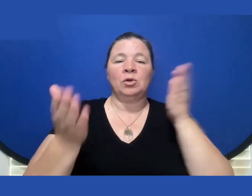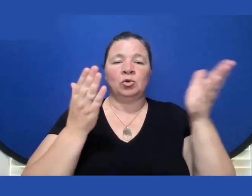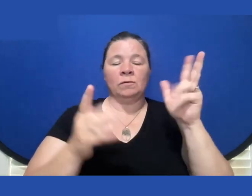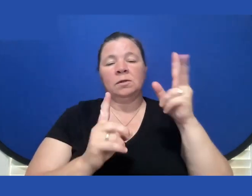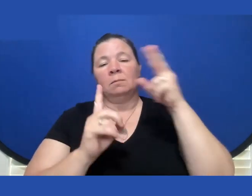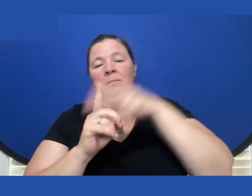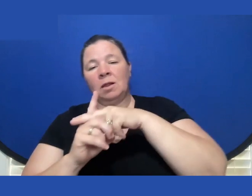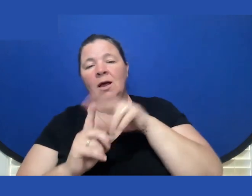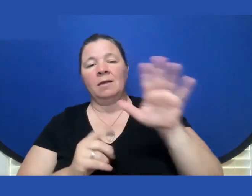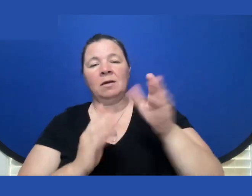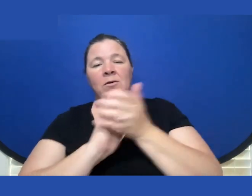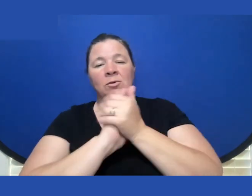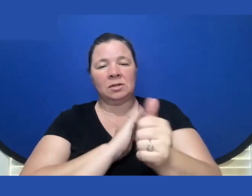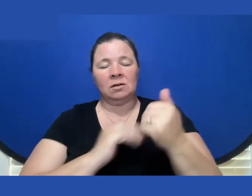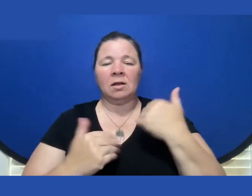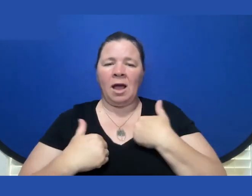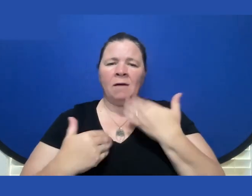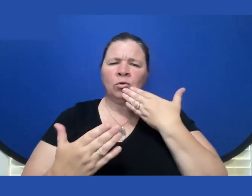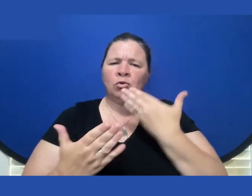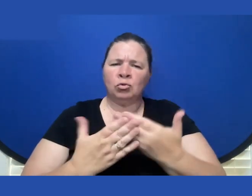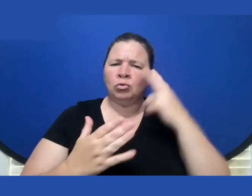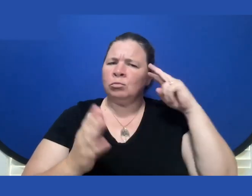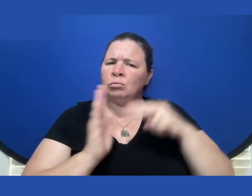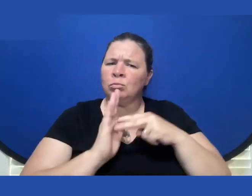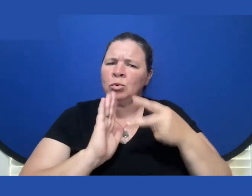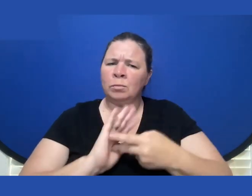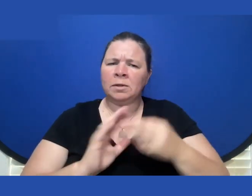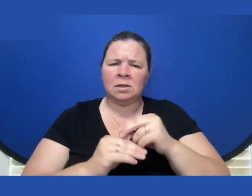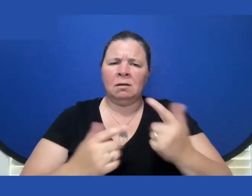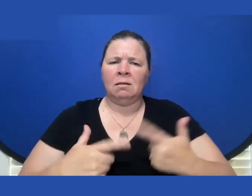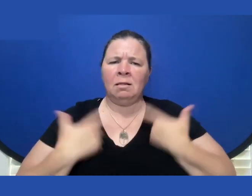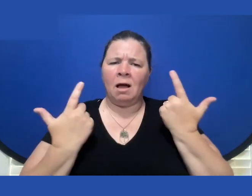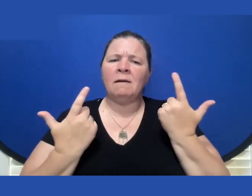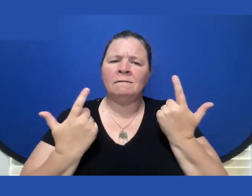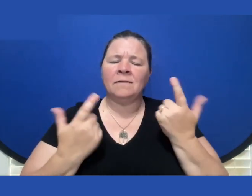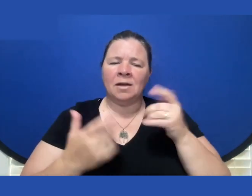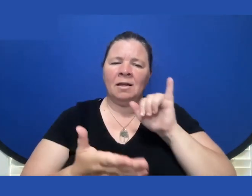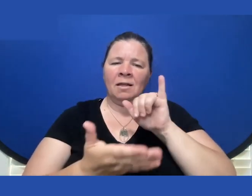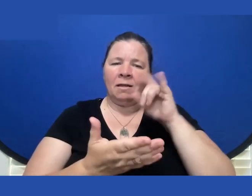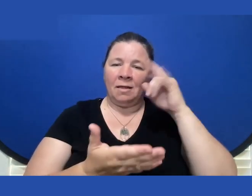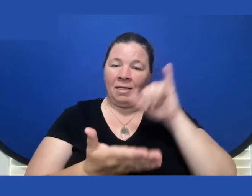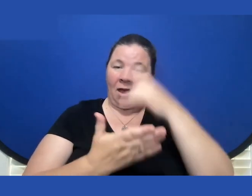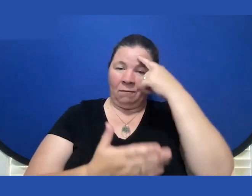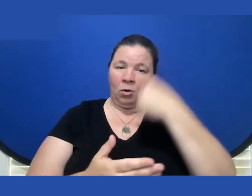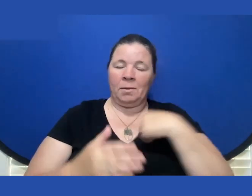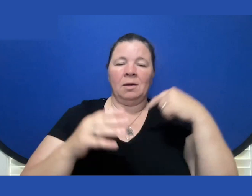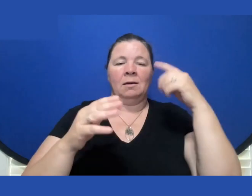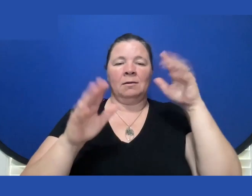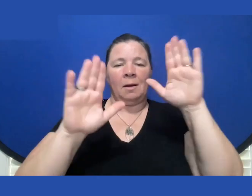and have a purposeful and fulfilled life doing that," then that would be an amazing achievement.